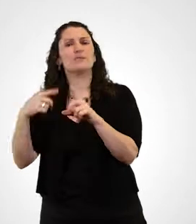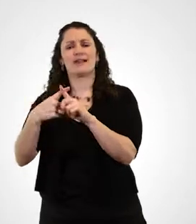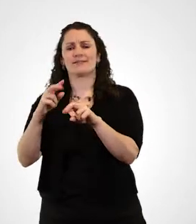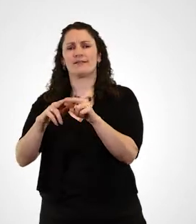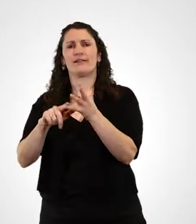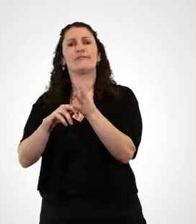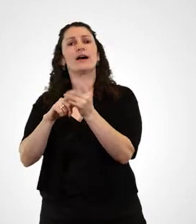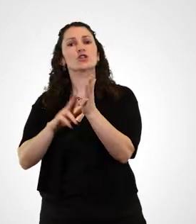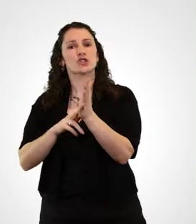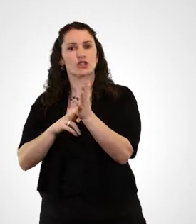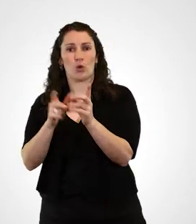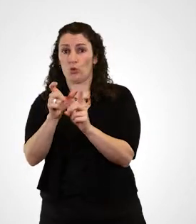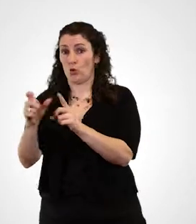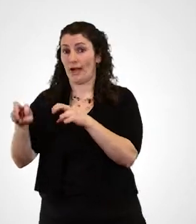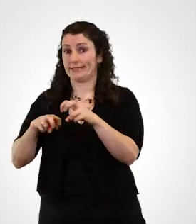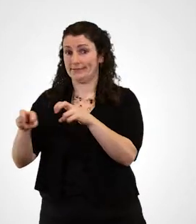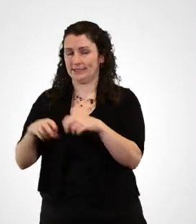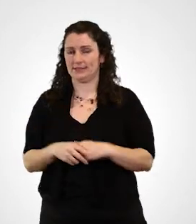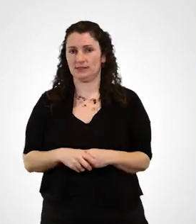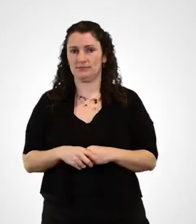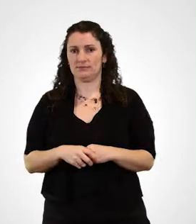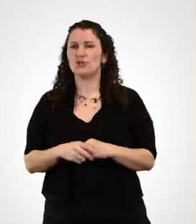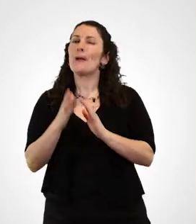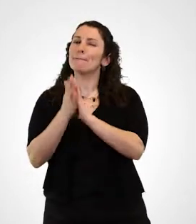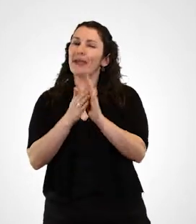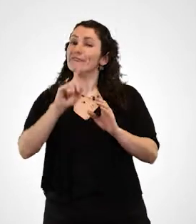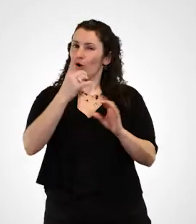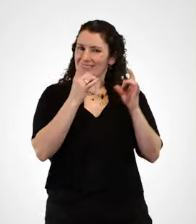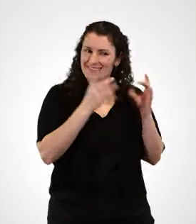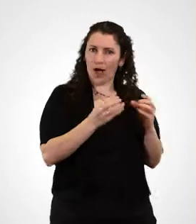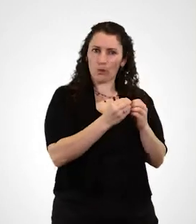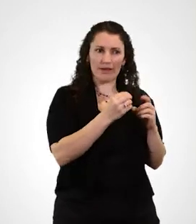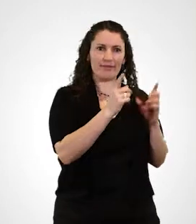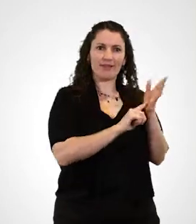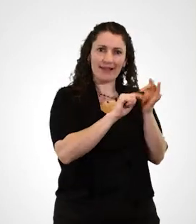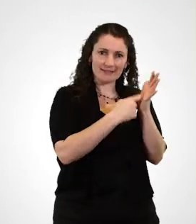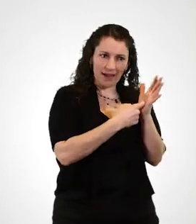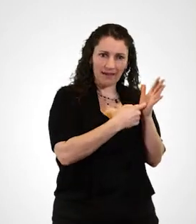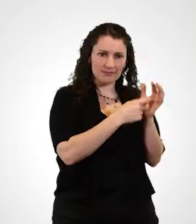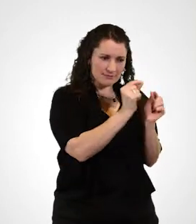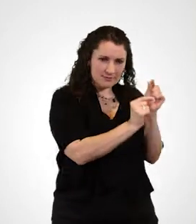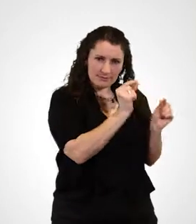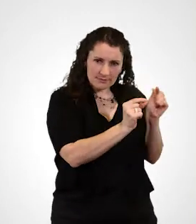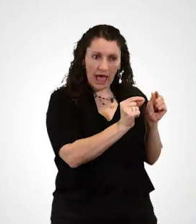So all of this isolated word practice is transferred to connected text. Remember that phrasal language